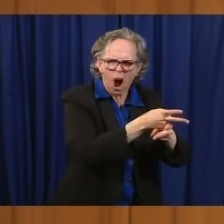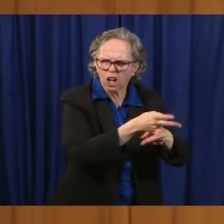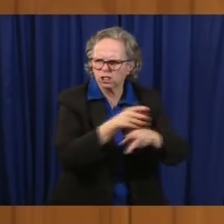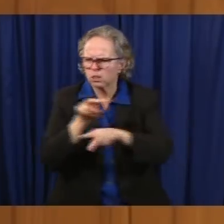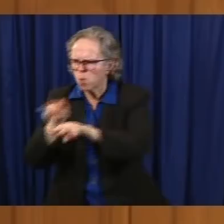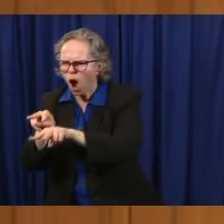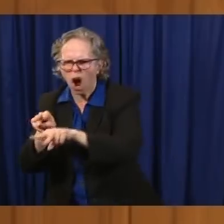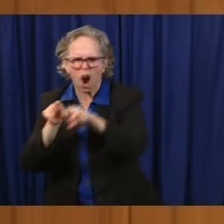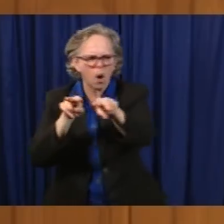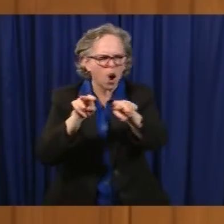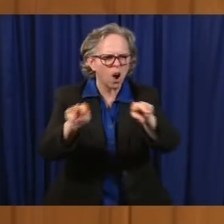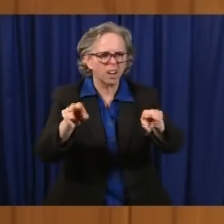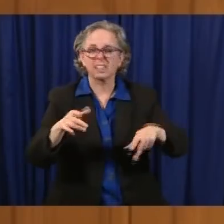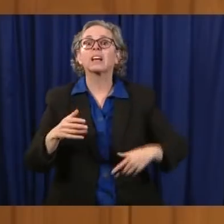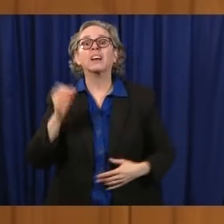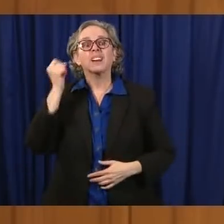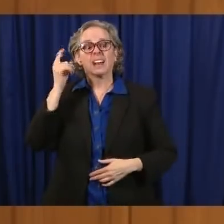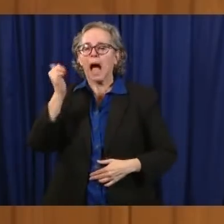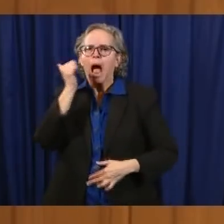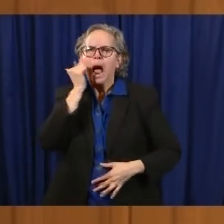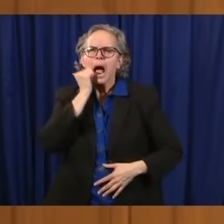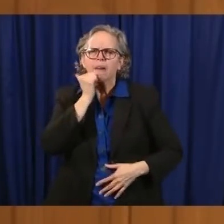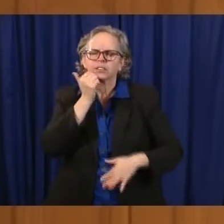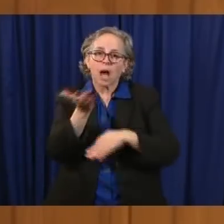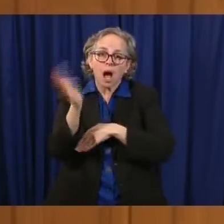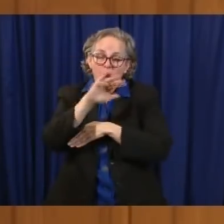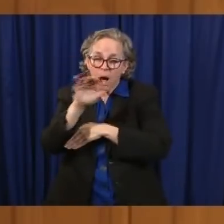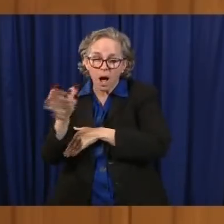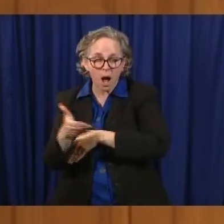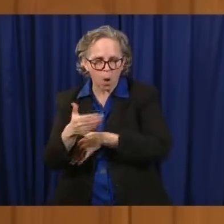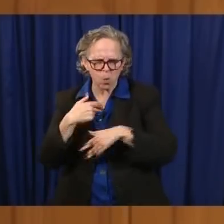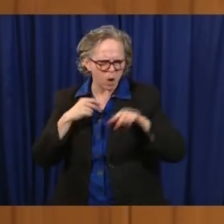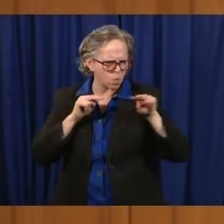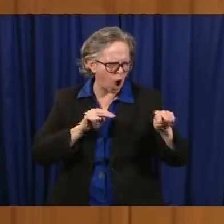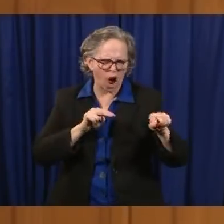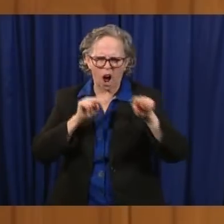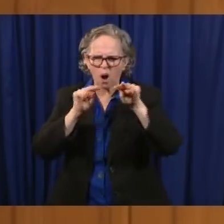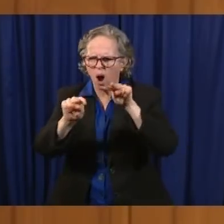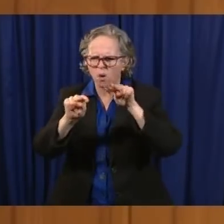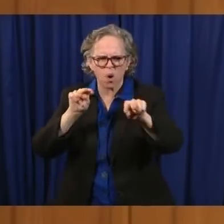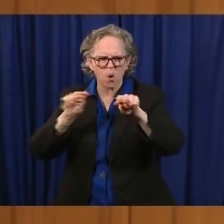THESE ARE AREAS WE HAVE TO KEEP CLOSE TABS ON.